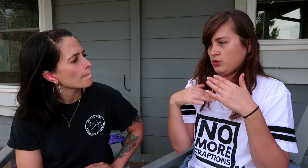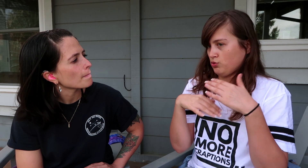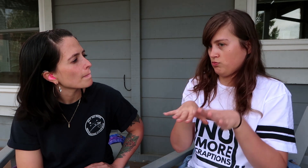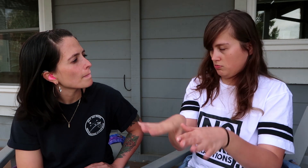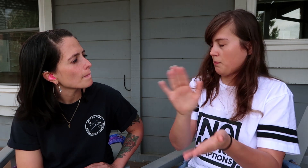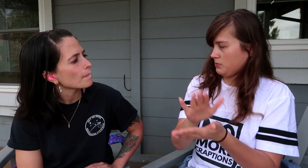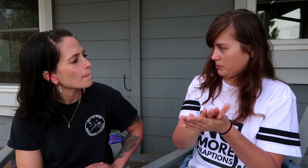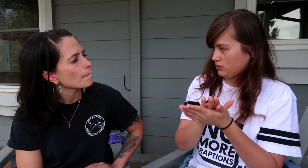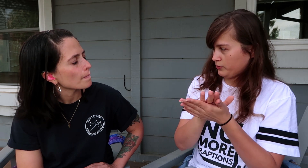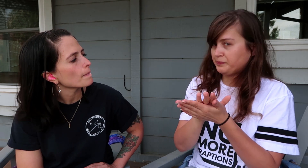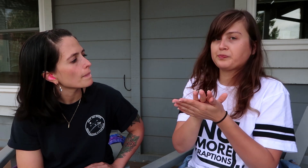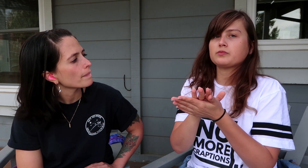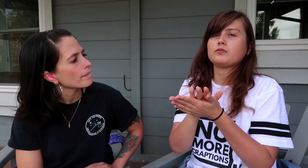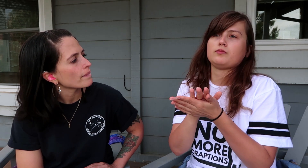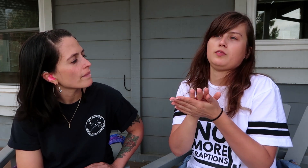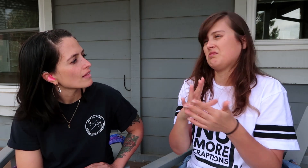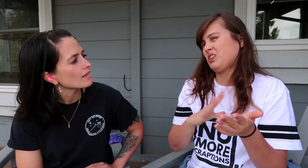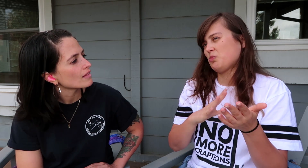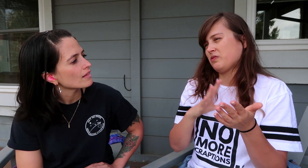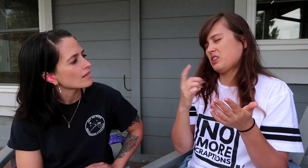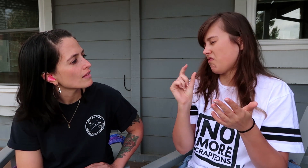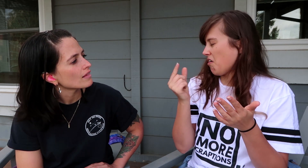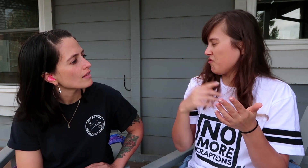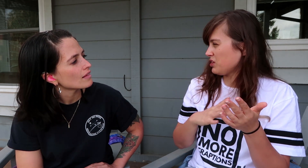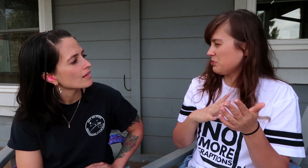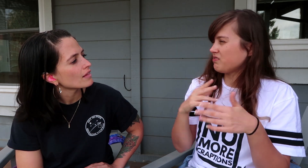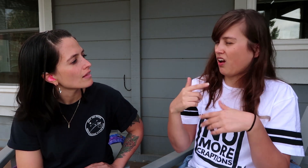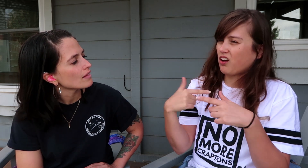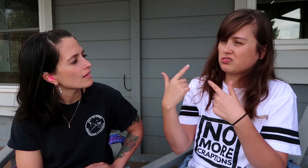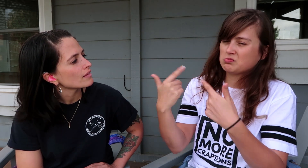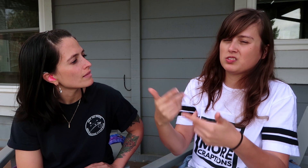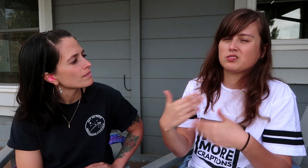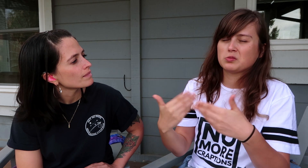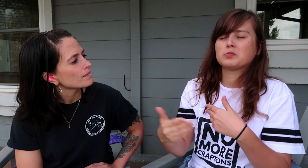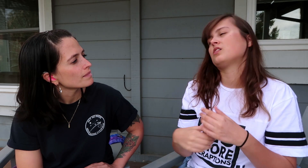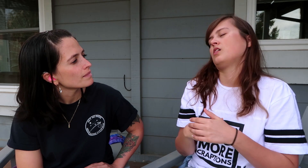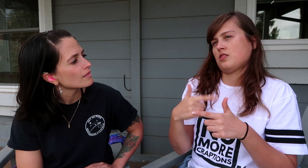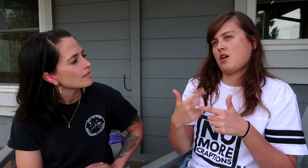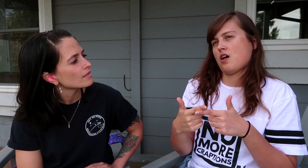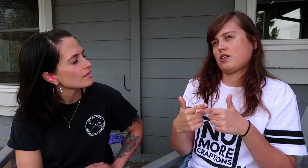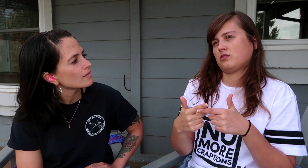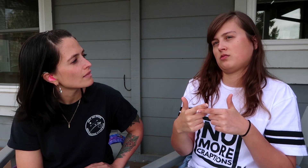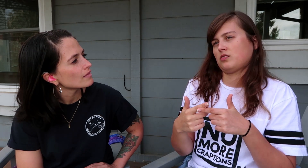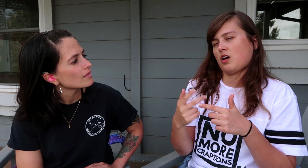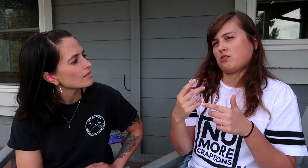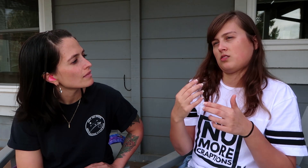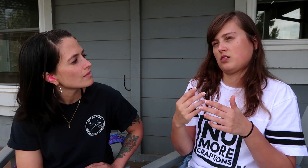still attending a mainstream school. And for a while, it was fine, so I just went with it. But then...